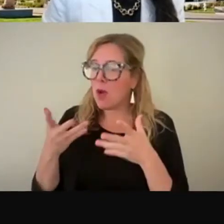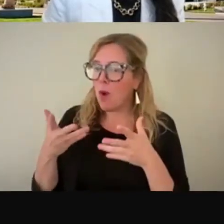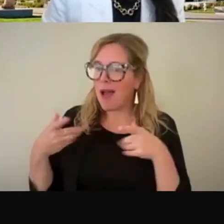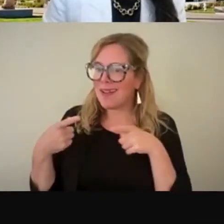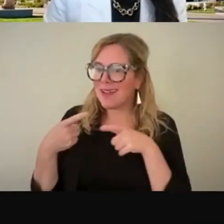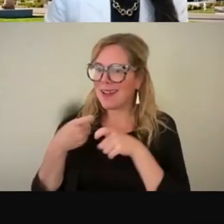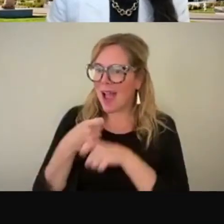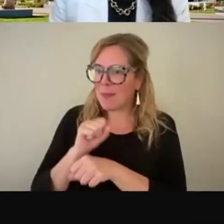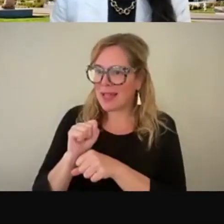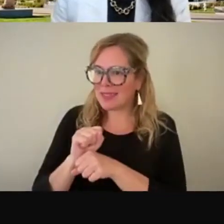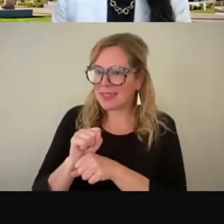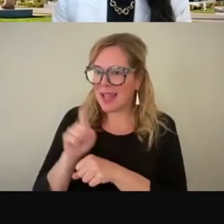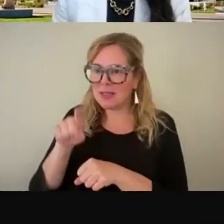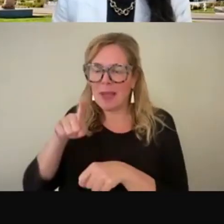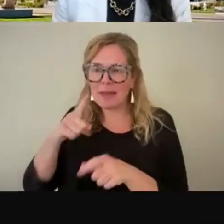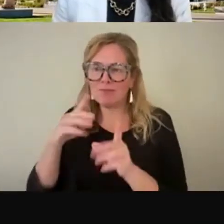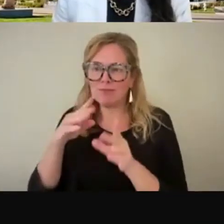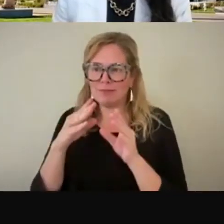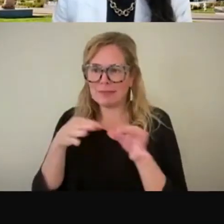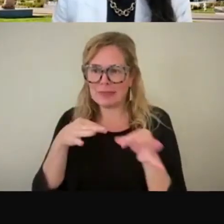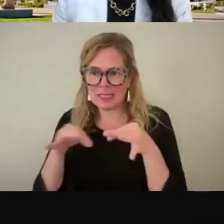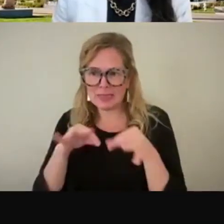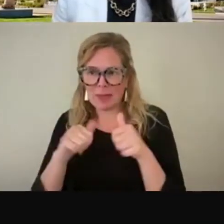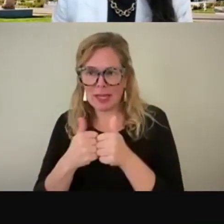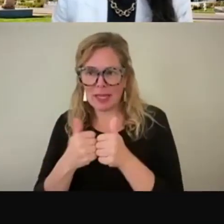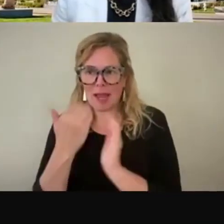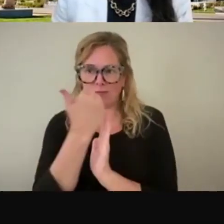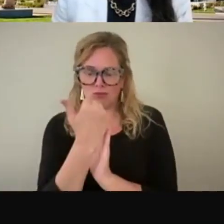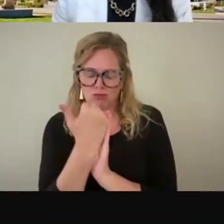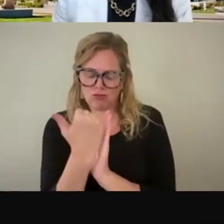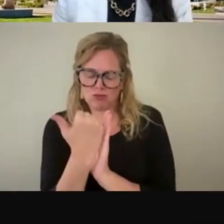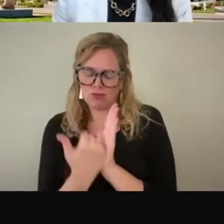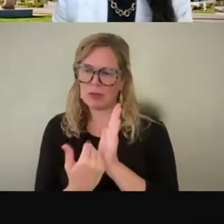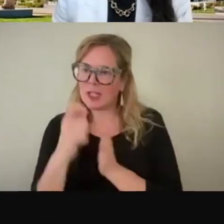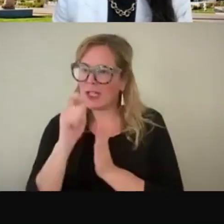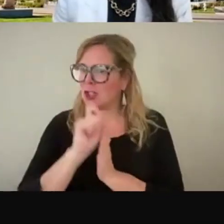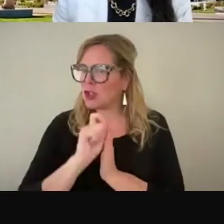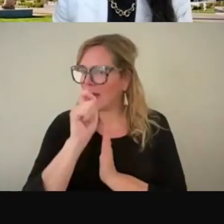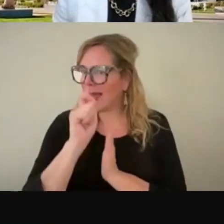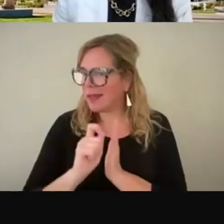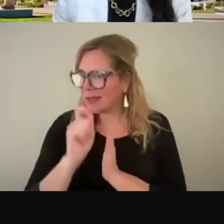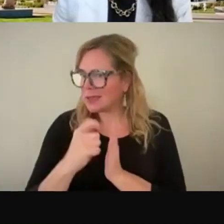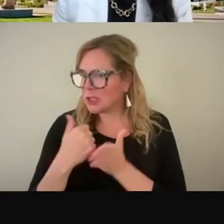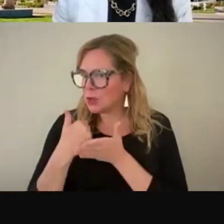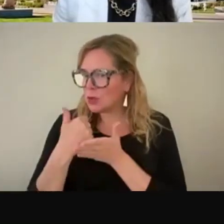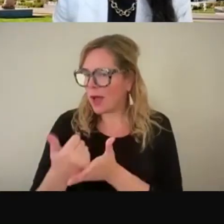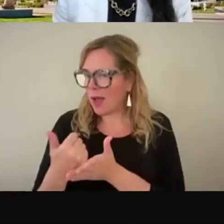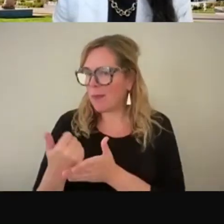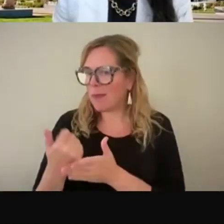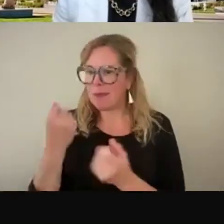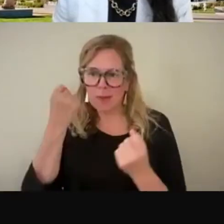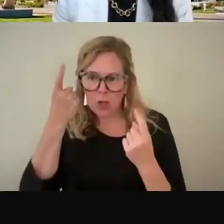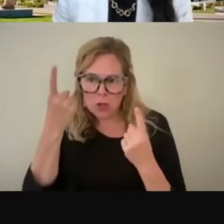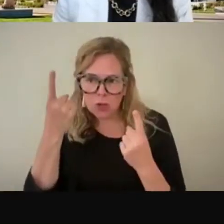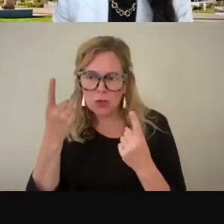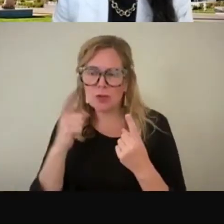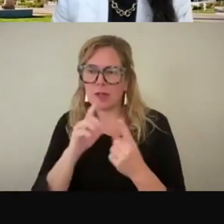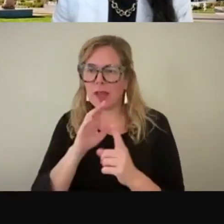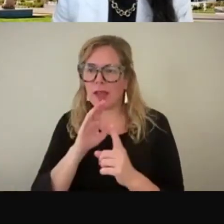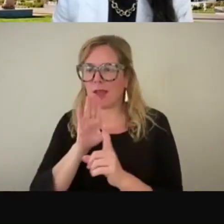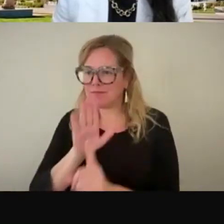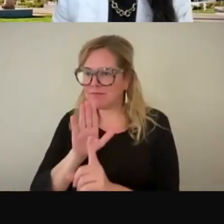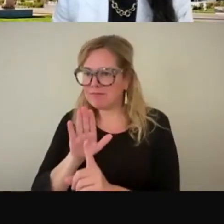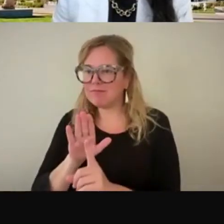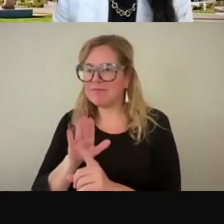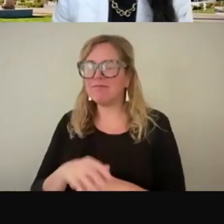can be really useful for helping people to gain instruction. Go ahead.